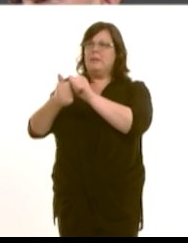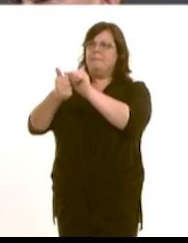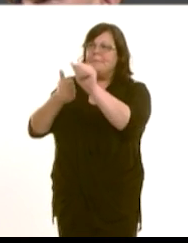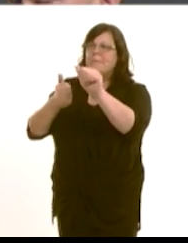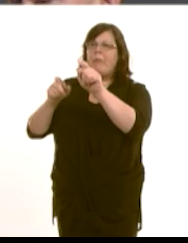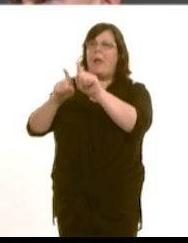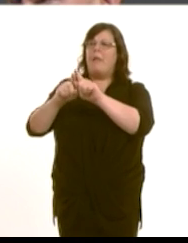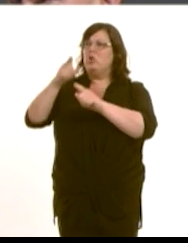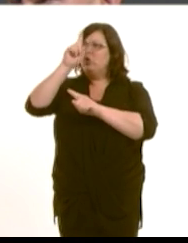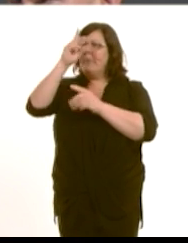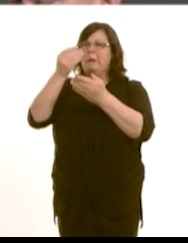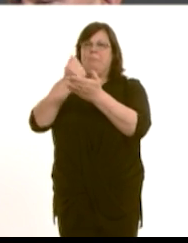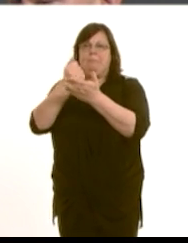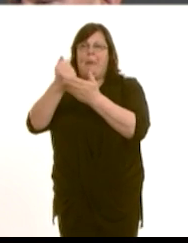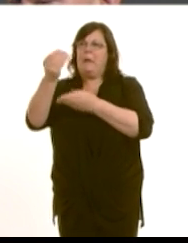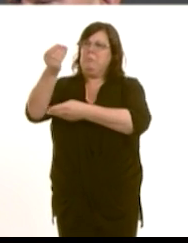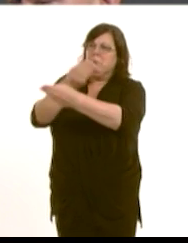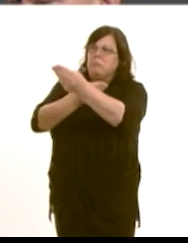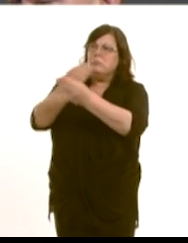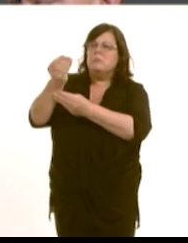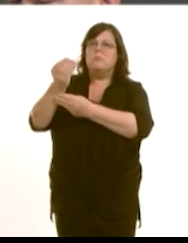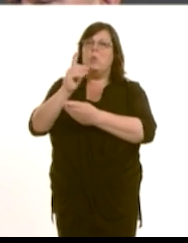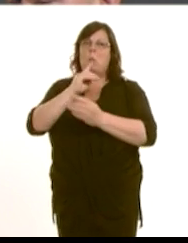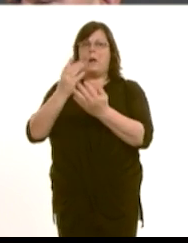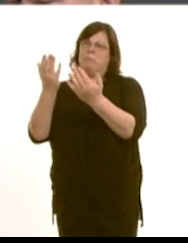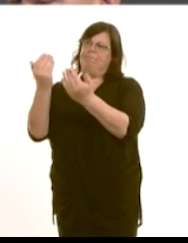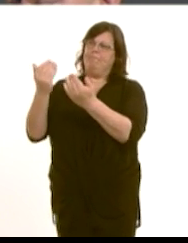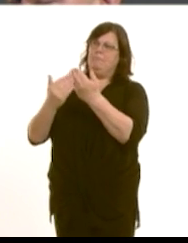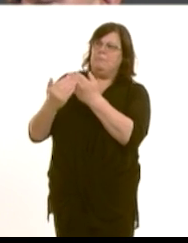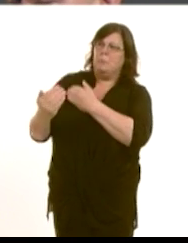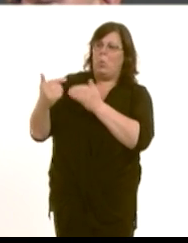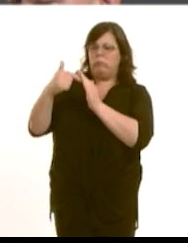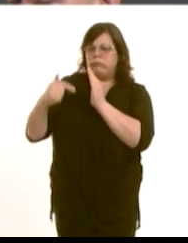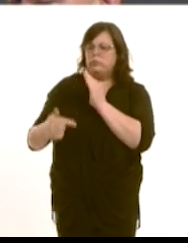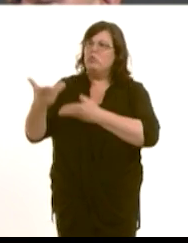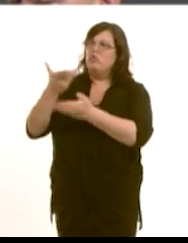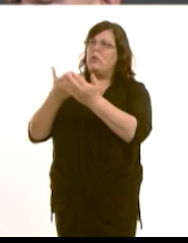federal Government to encourage further trade with Germany and also to take advantage of